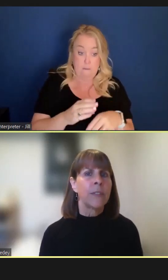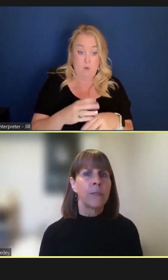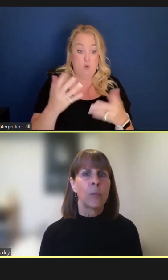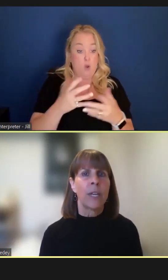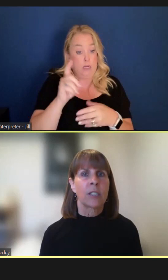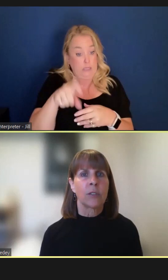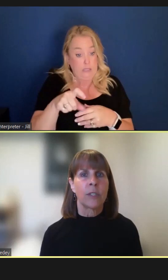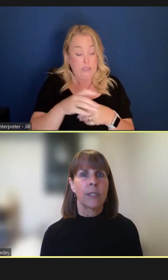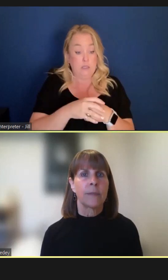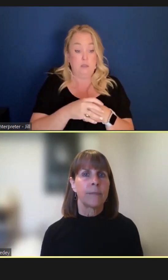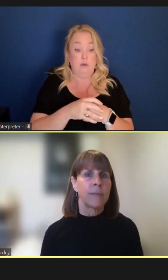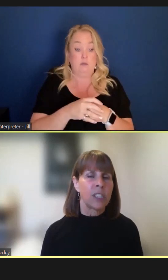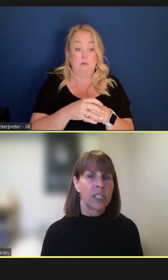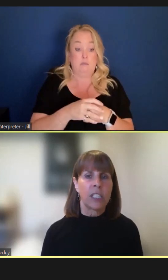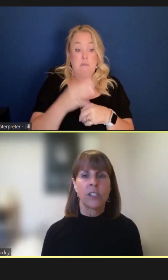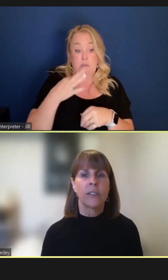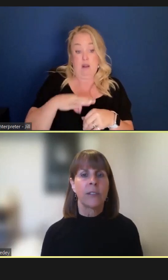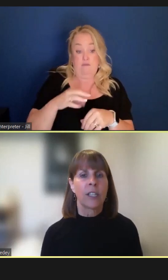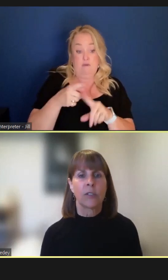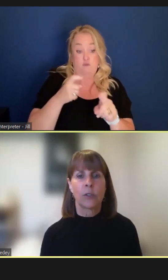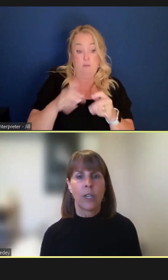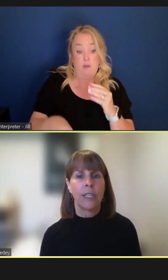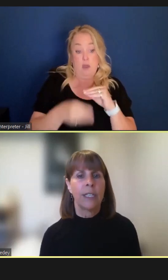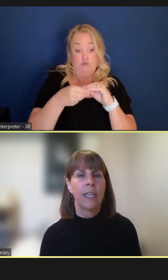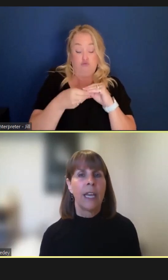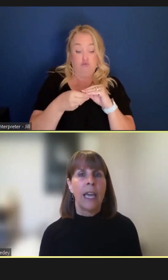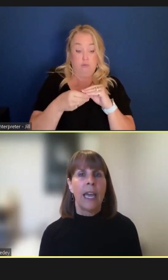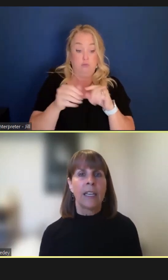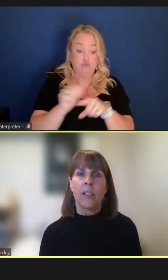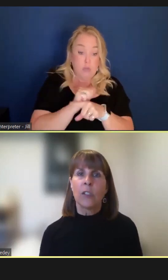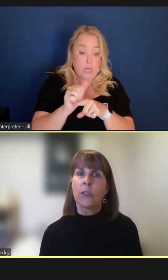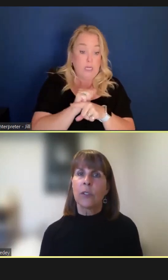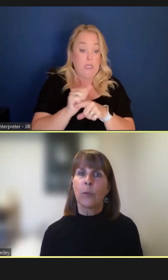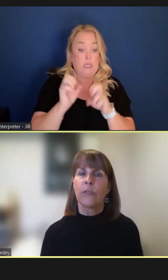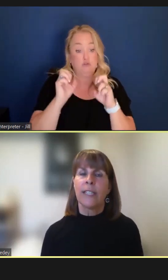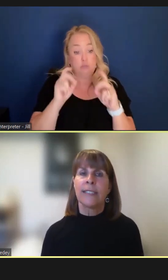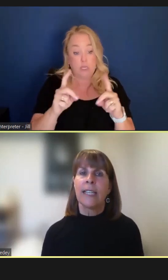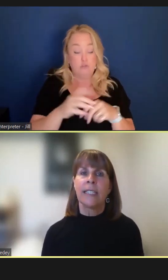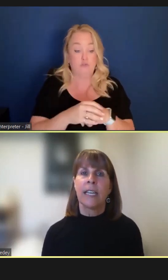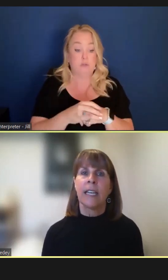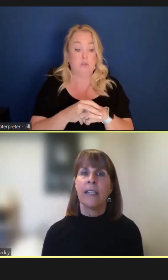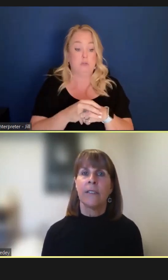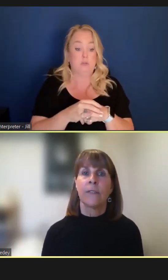from extra education extra training and it also can provide data if an